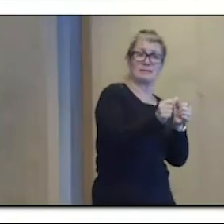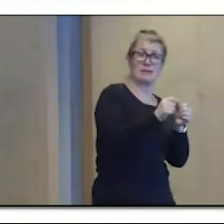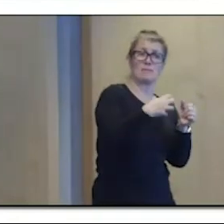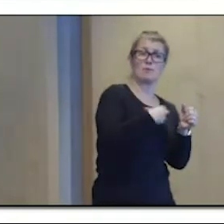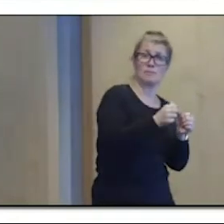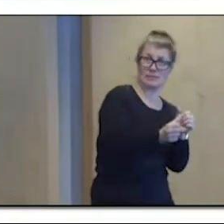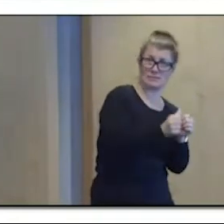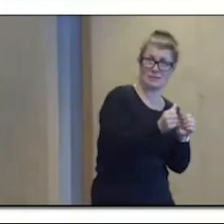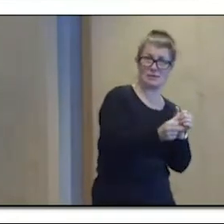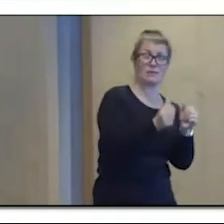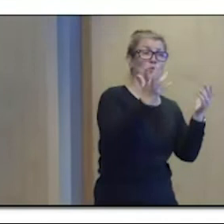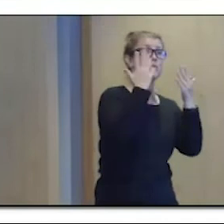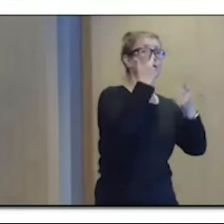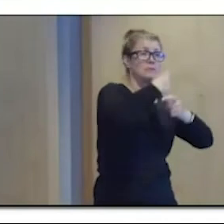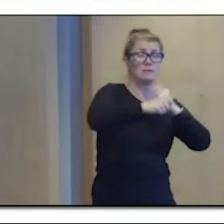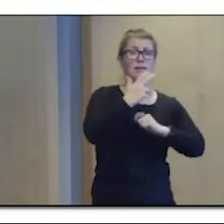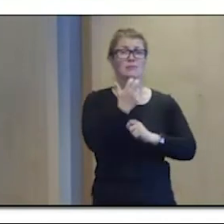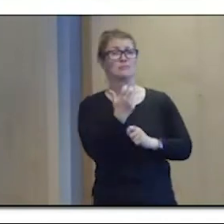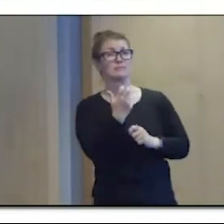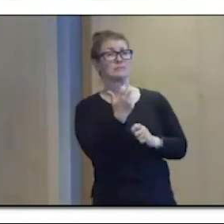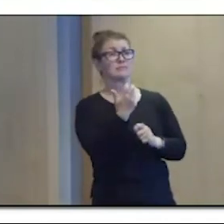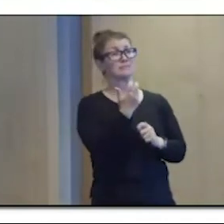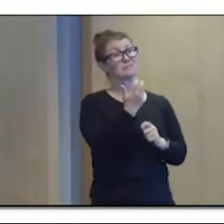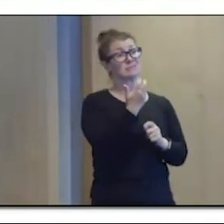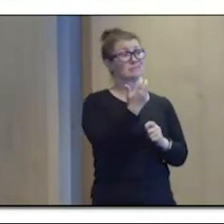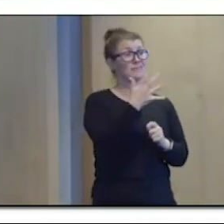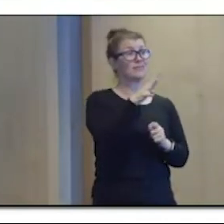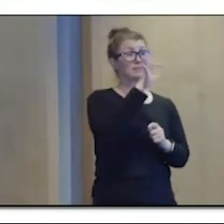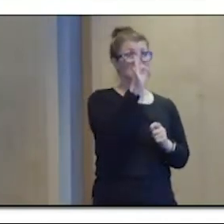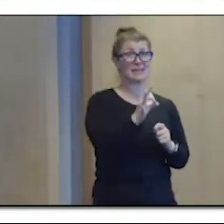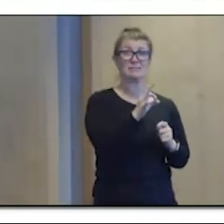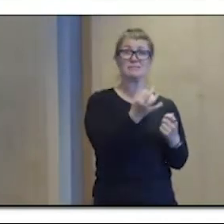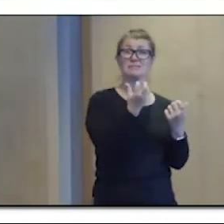electricity that's about 50 percent efficient most efficient generation that we have